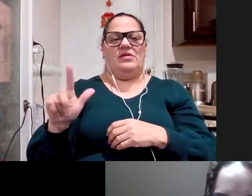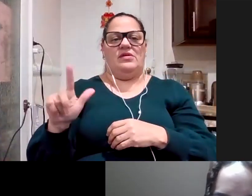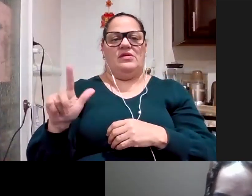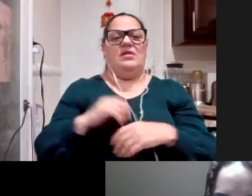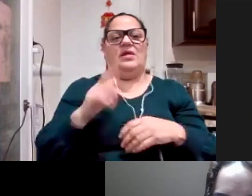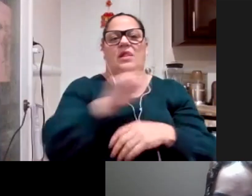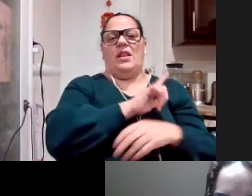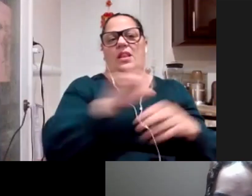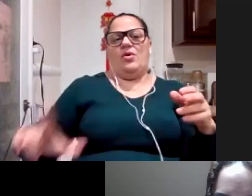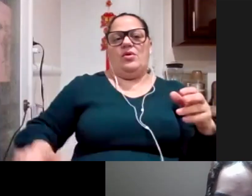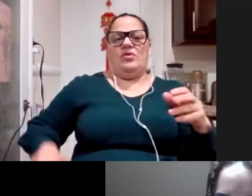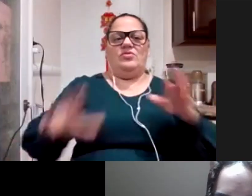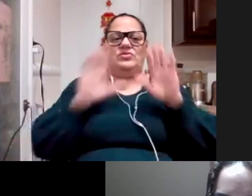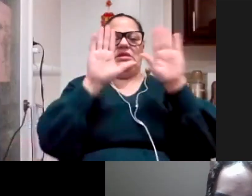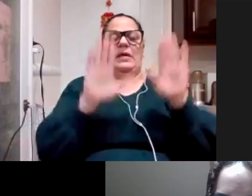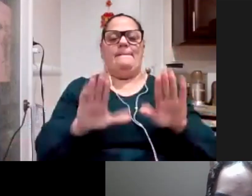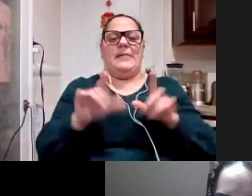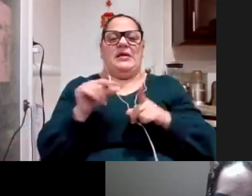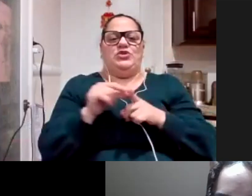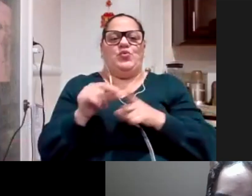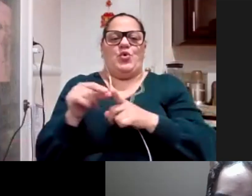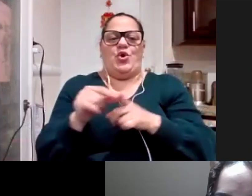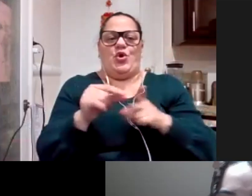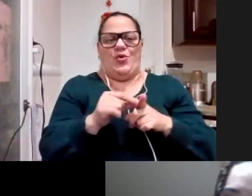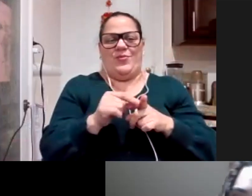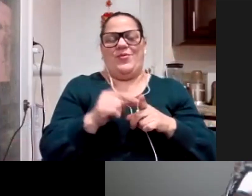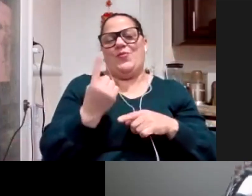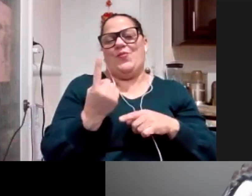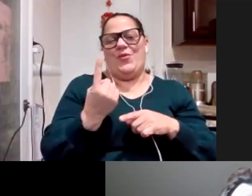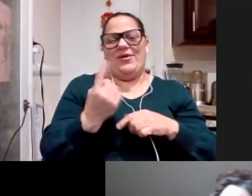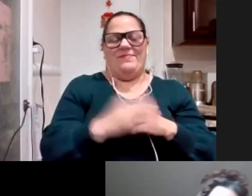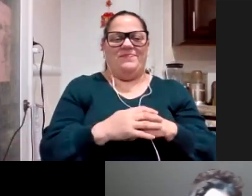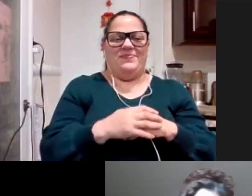mercy. You said the magic word. [ALICE] Well, I'm not far. I'm not far. Okay.